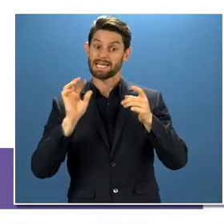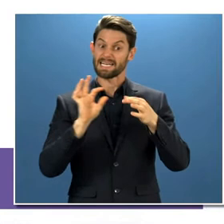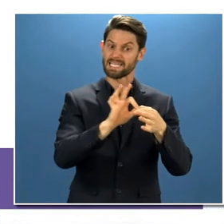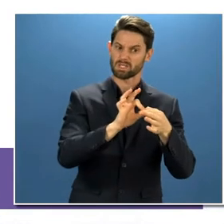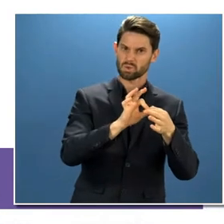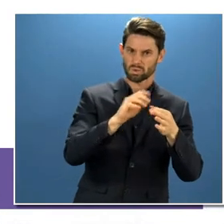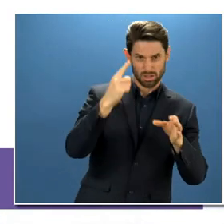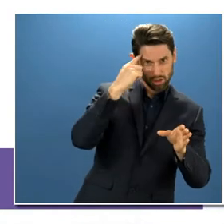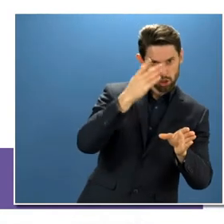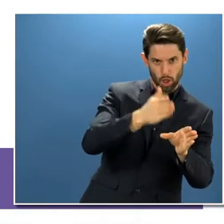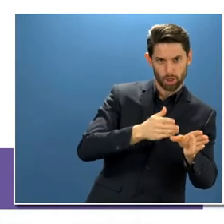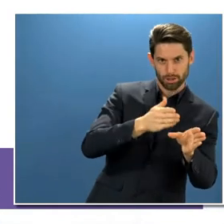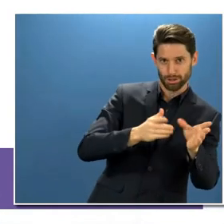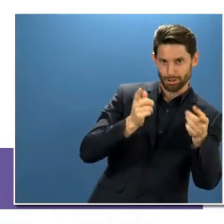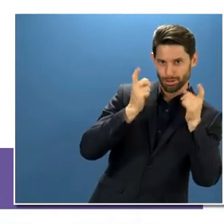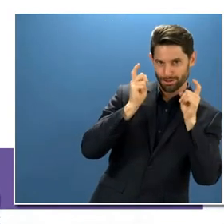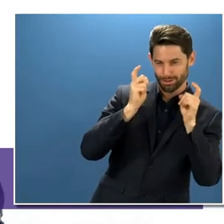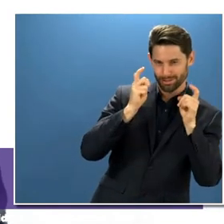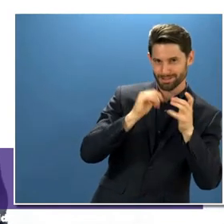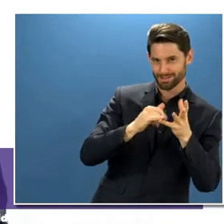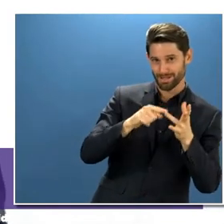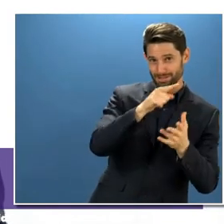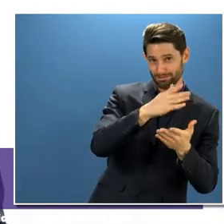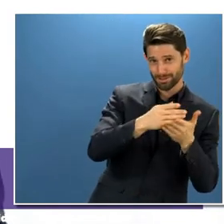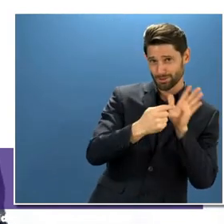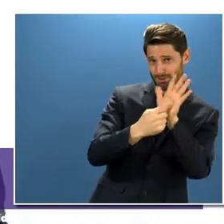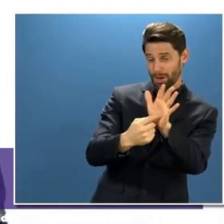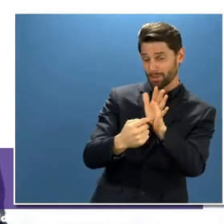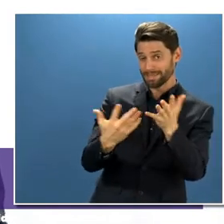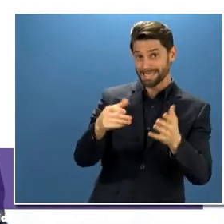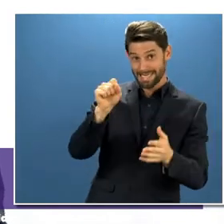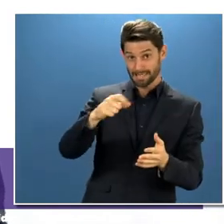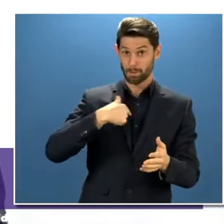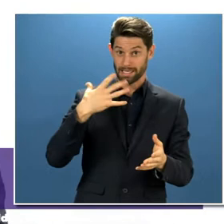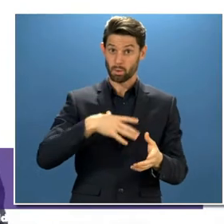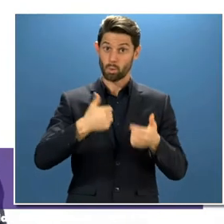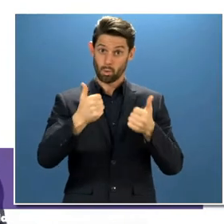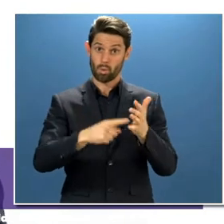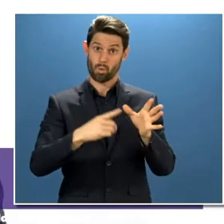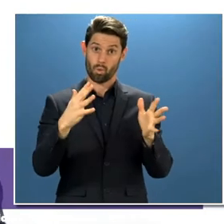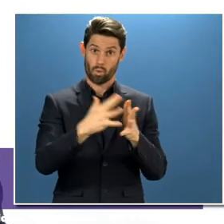We need to, yes, have very effective laws, and they need a significant review.